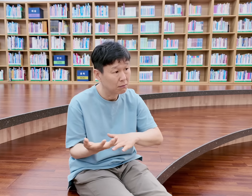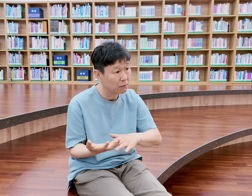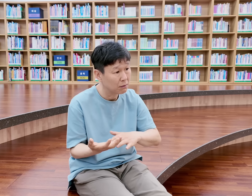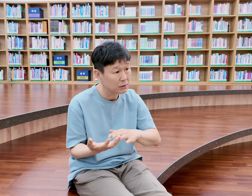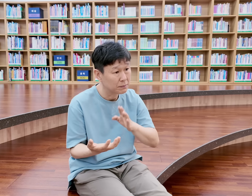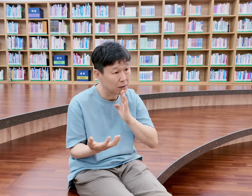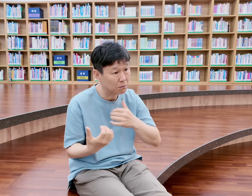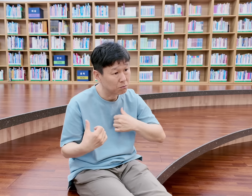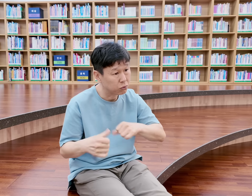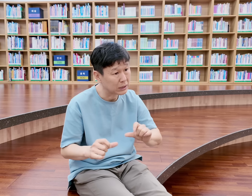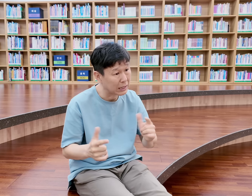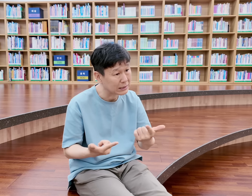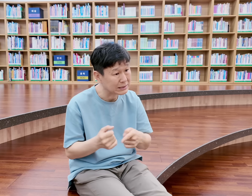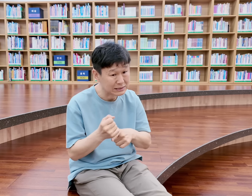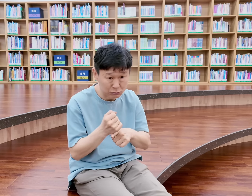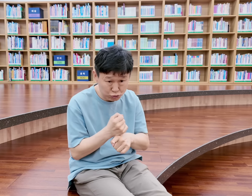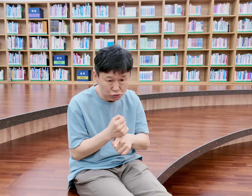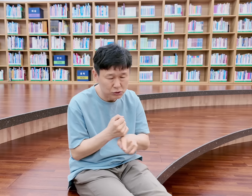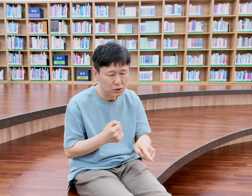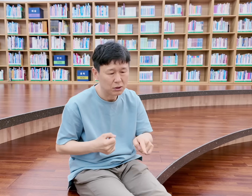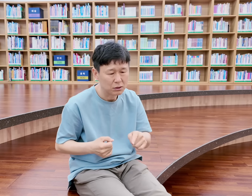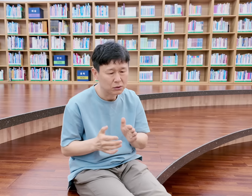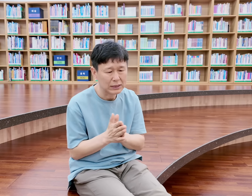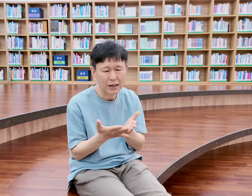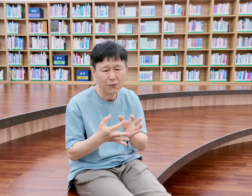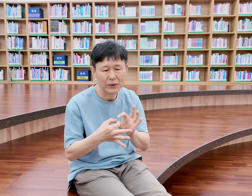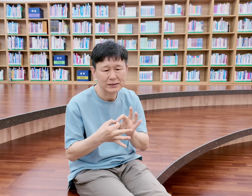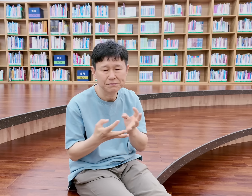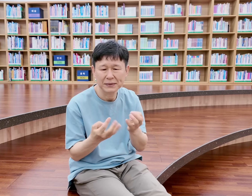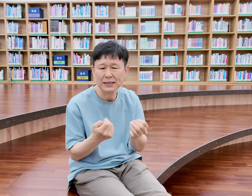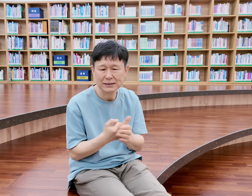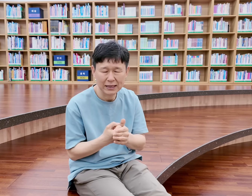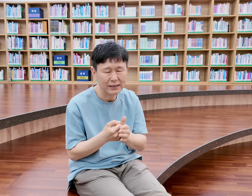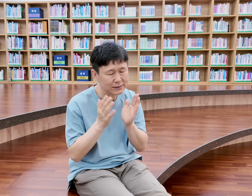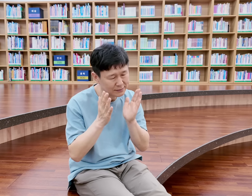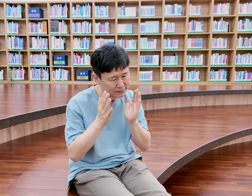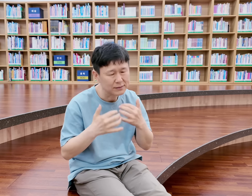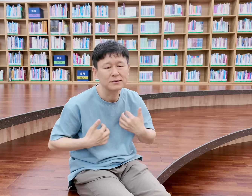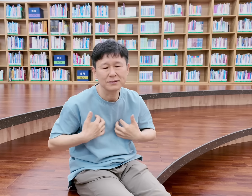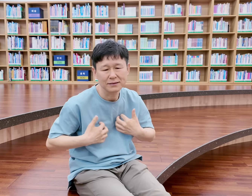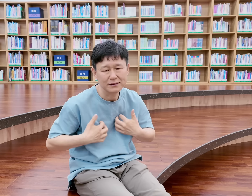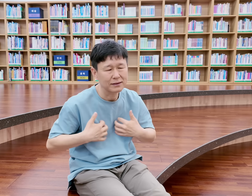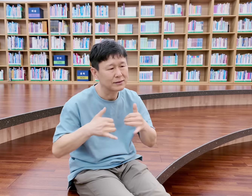but the reason I don't give up on this job is because of my deep interest in books and the joy of studying them.